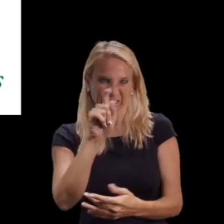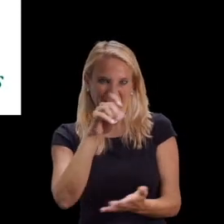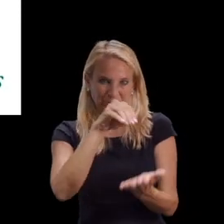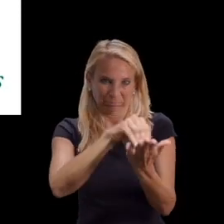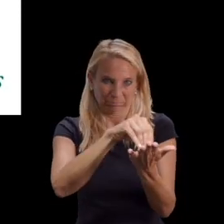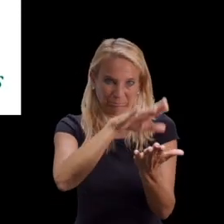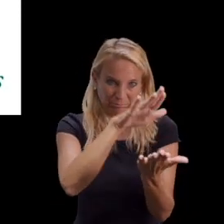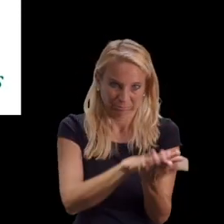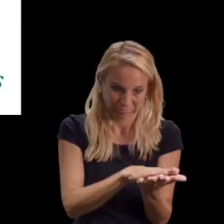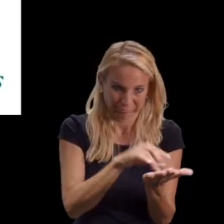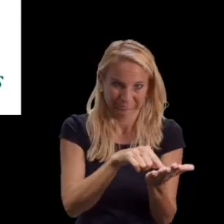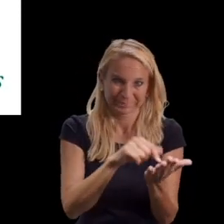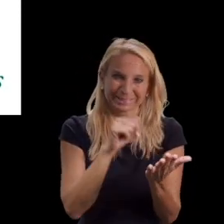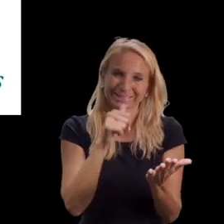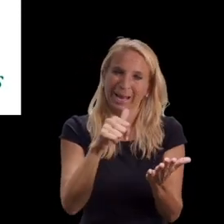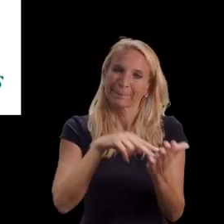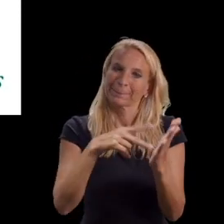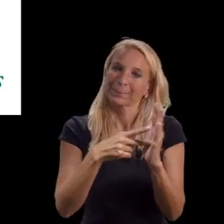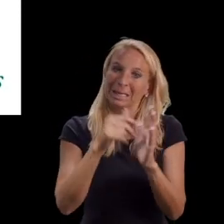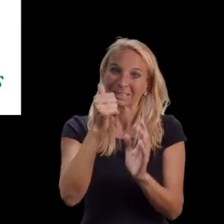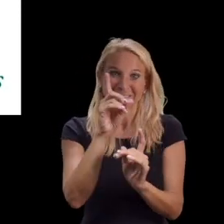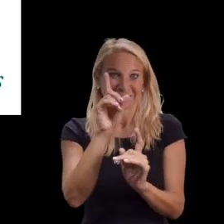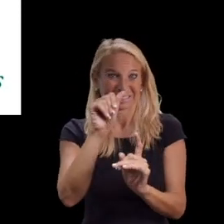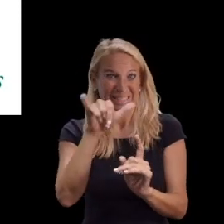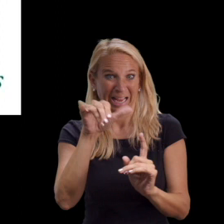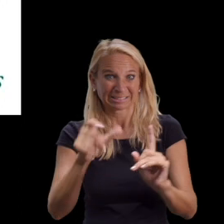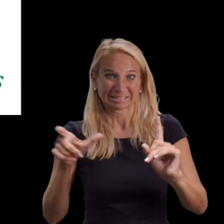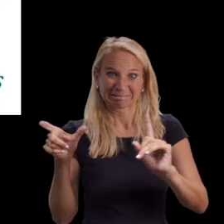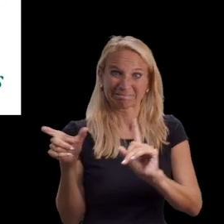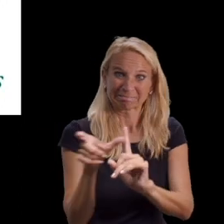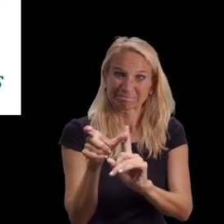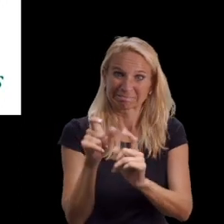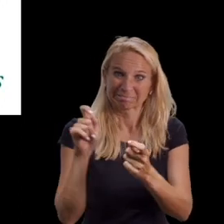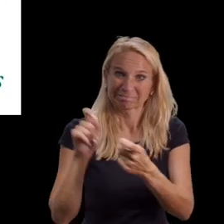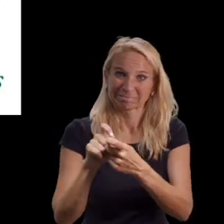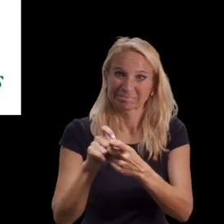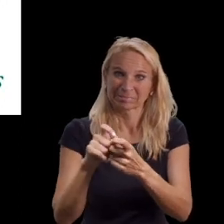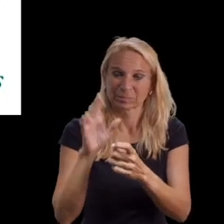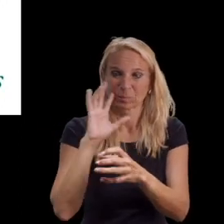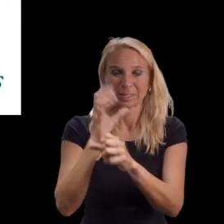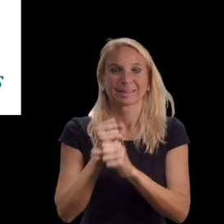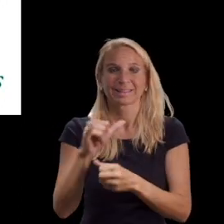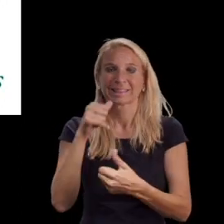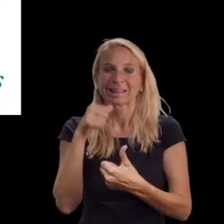does not mean that within 10 days you'll gonna receive that letter.